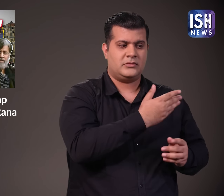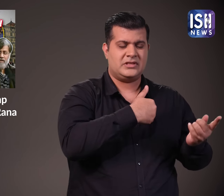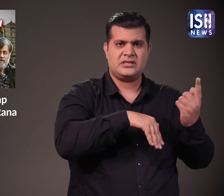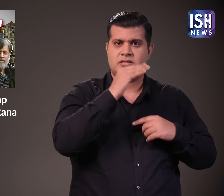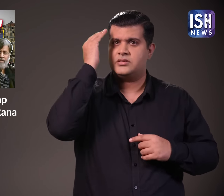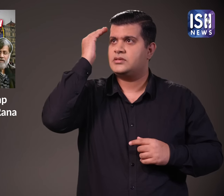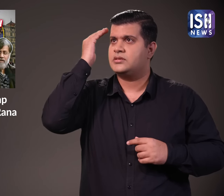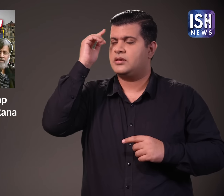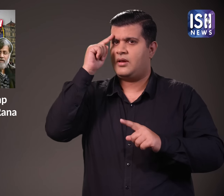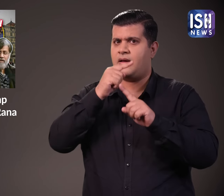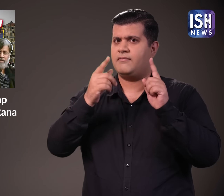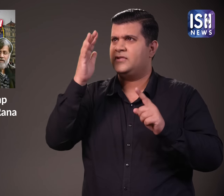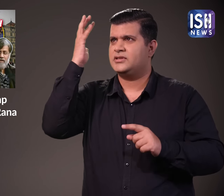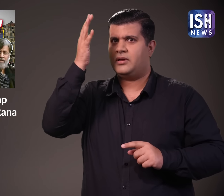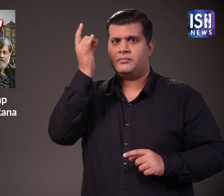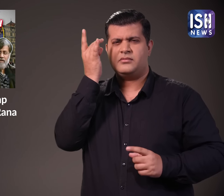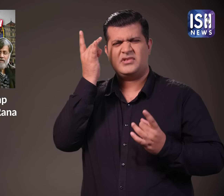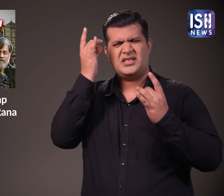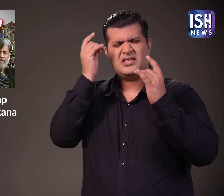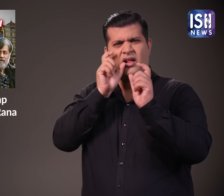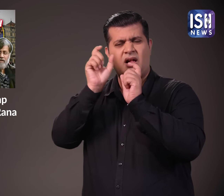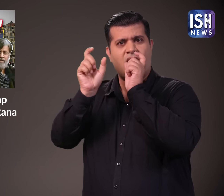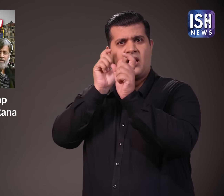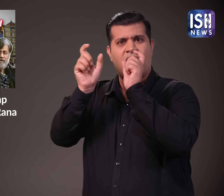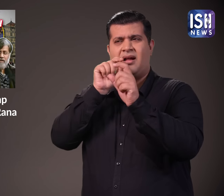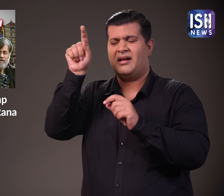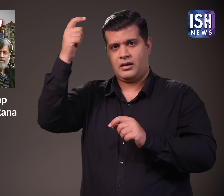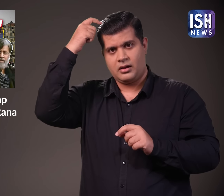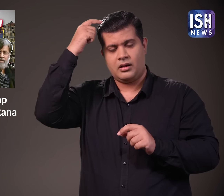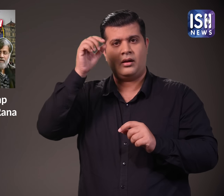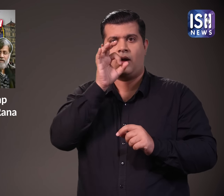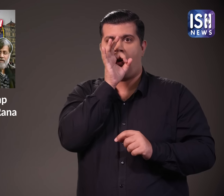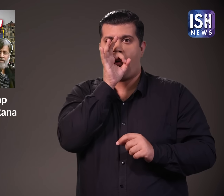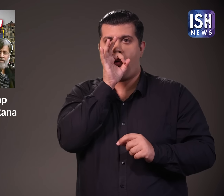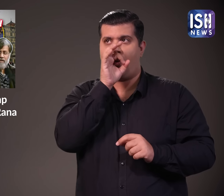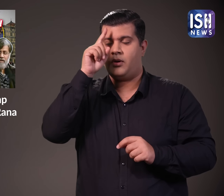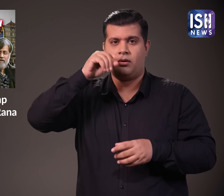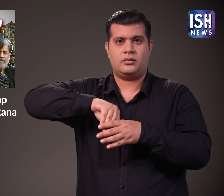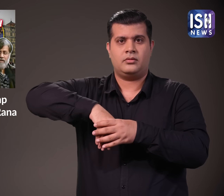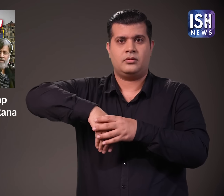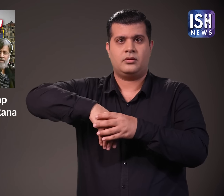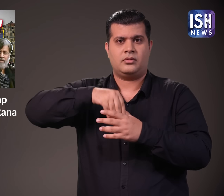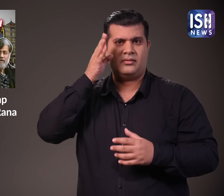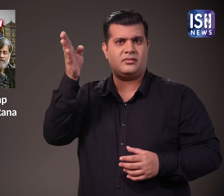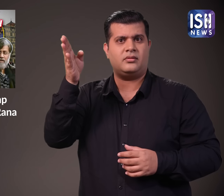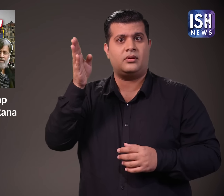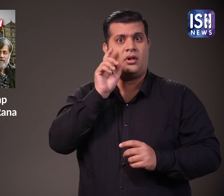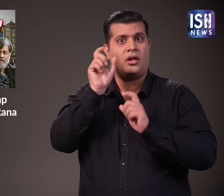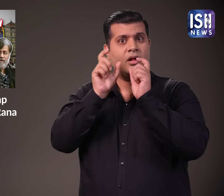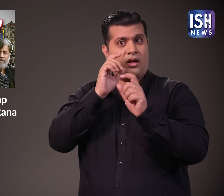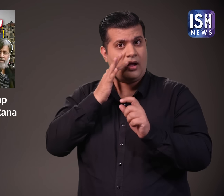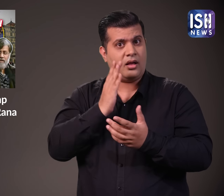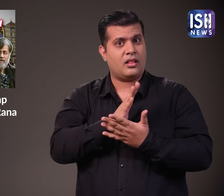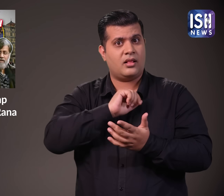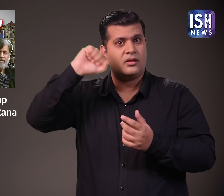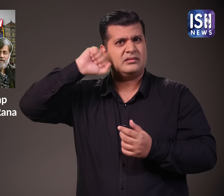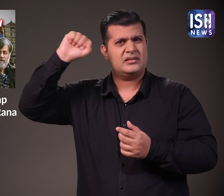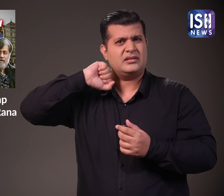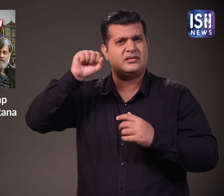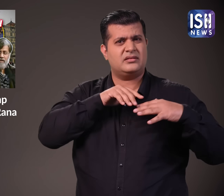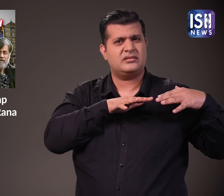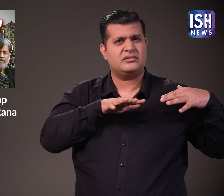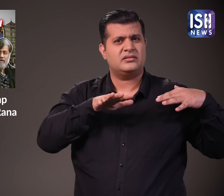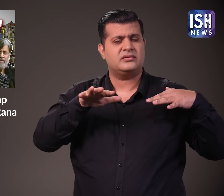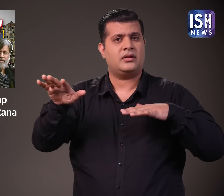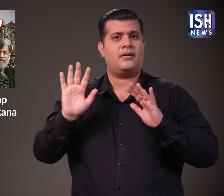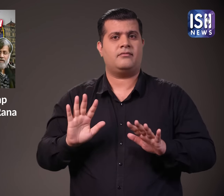Americans are furious with Trump and are protesting against him, calling him crazy and a lunatic.